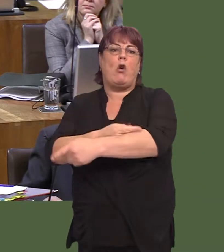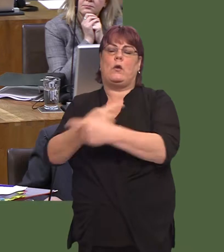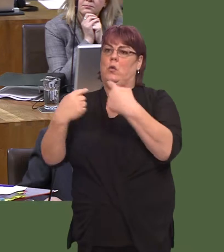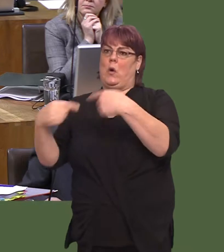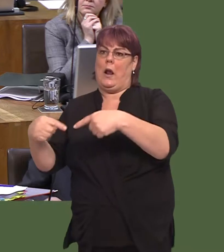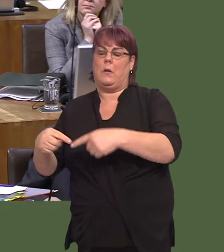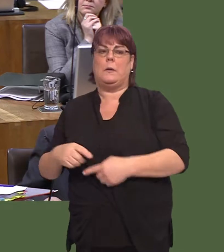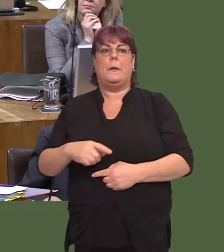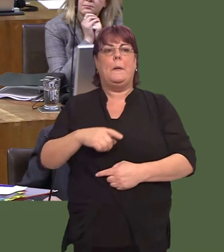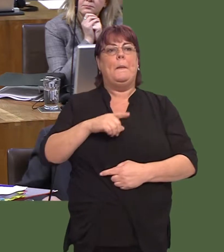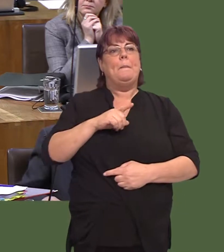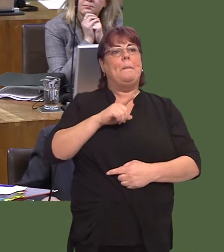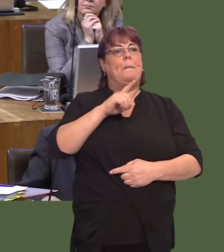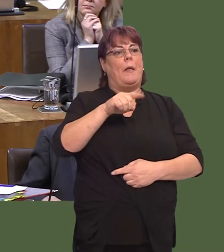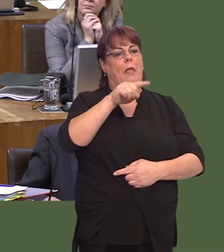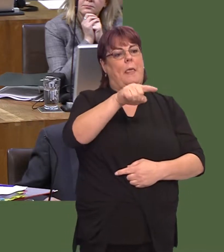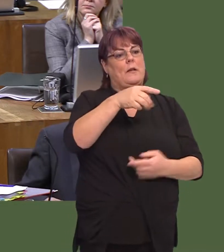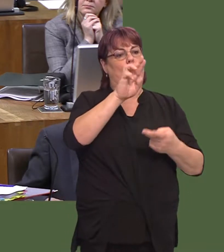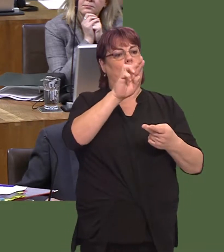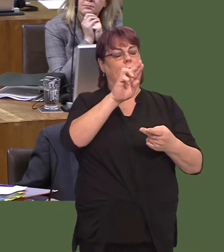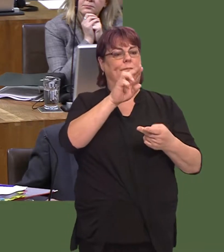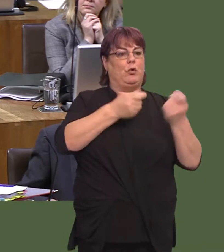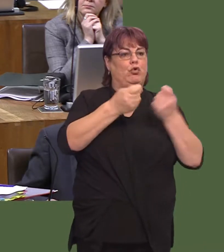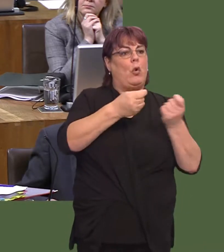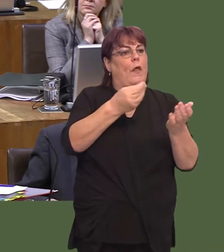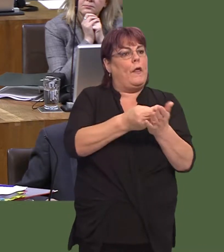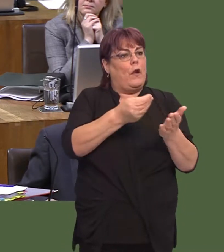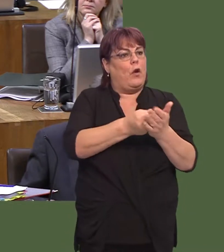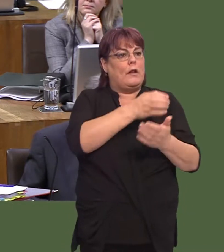Firstly, it will help to reduce the health issues that surround over-drinking.